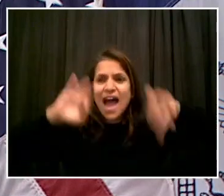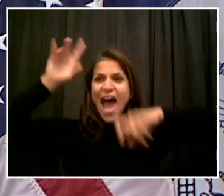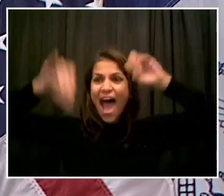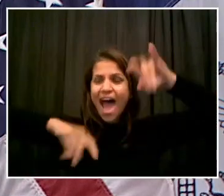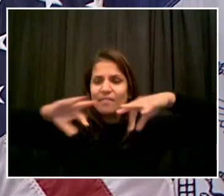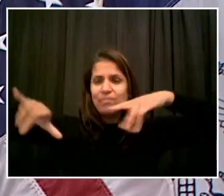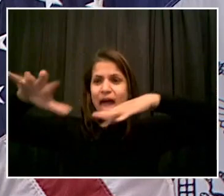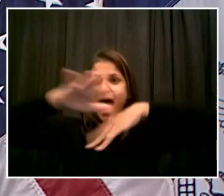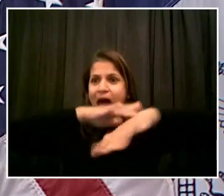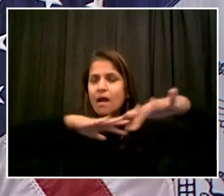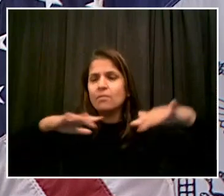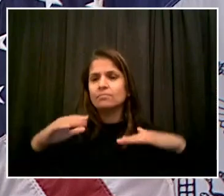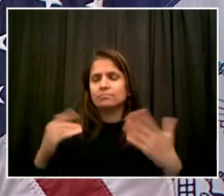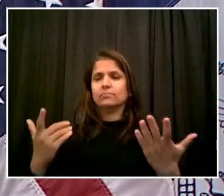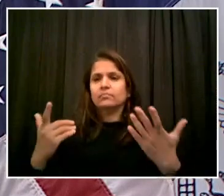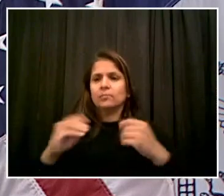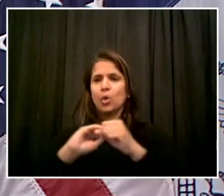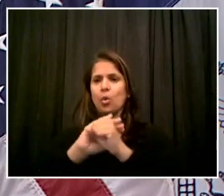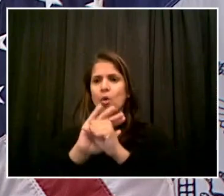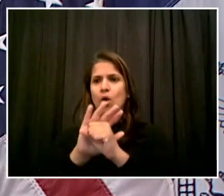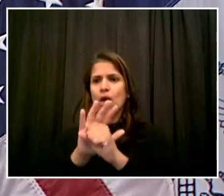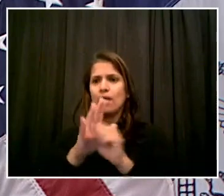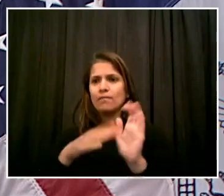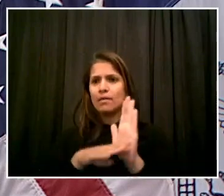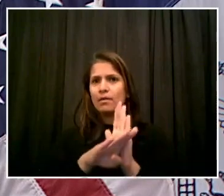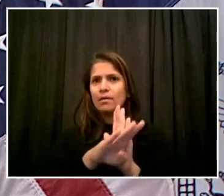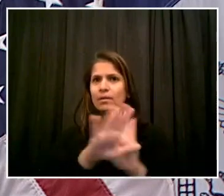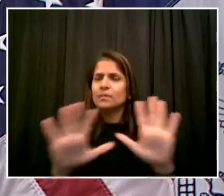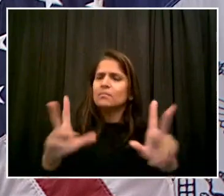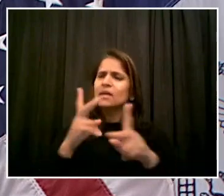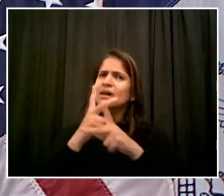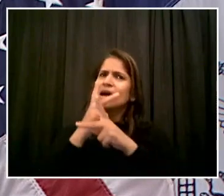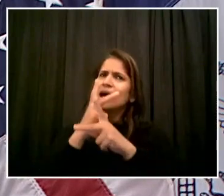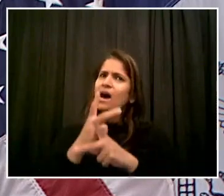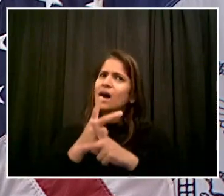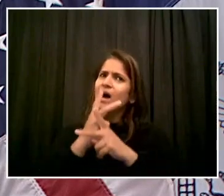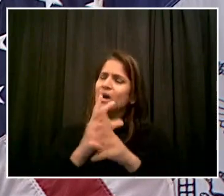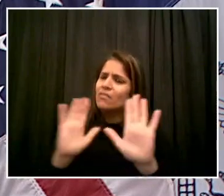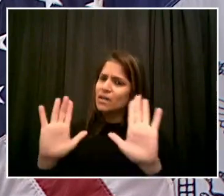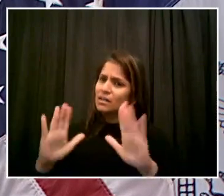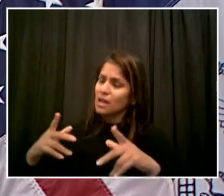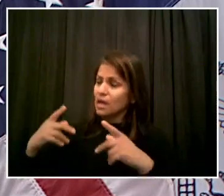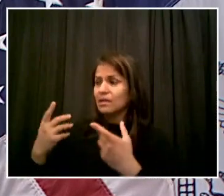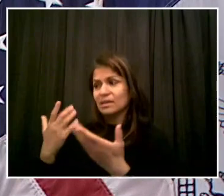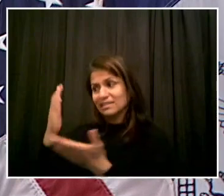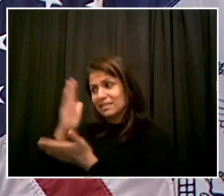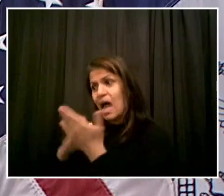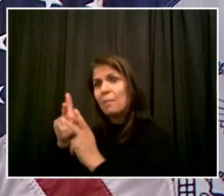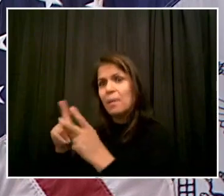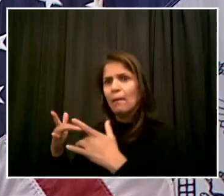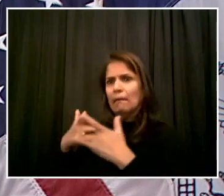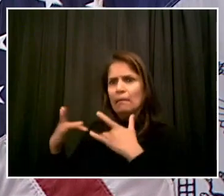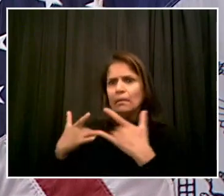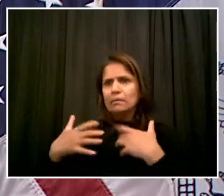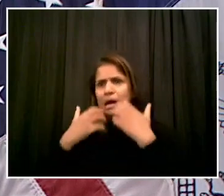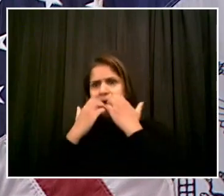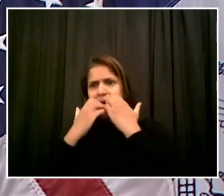LIVES, WHAT PEOPLE SAID WAS THEY ARE RUNNING OUT OF MONEY, THEY DON'T HAVE